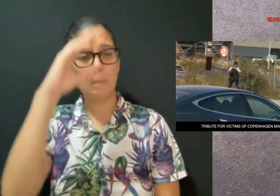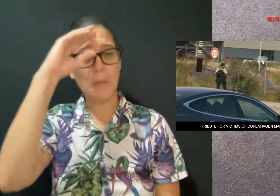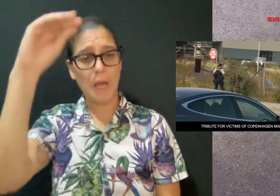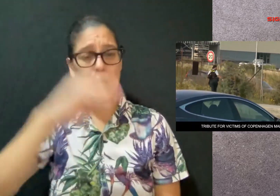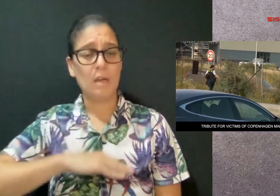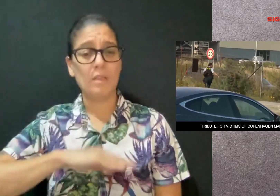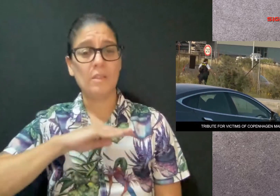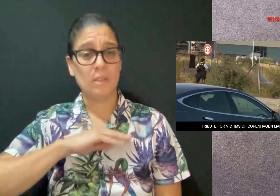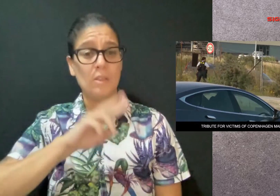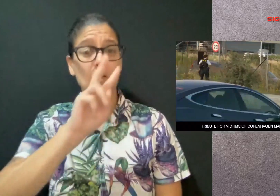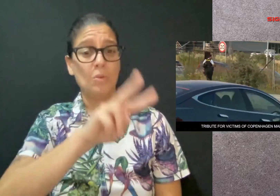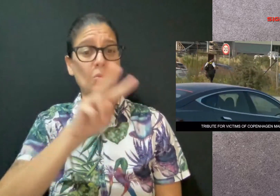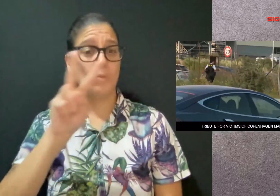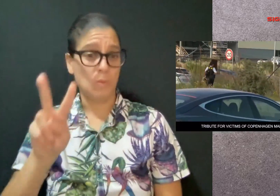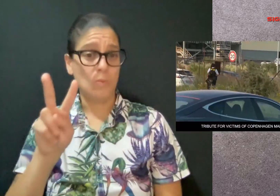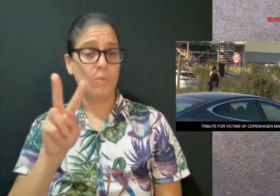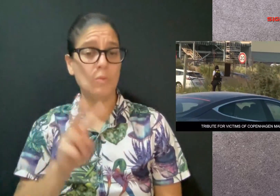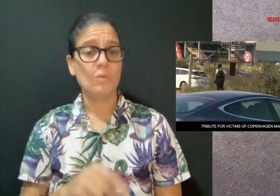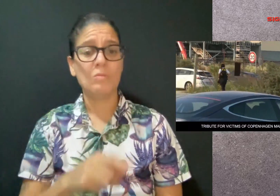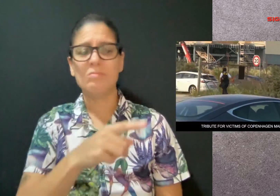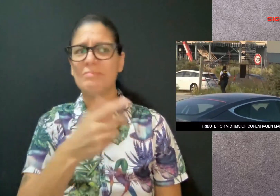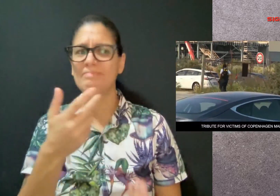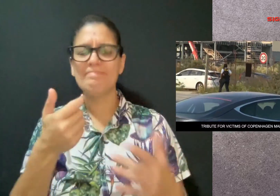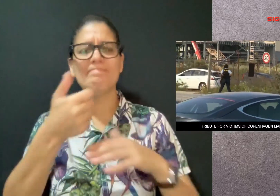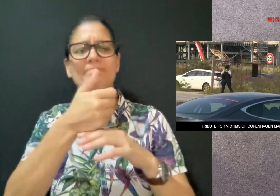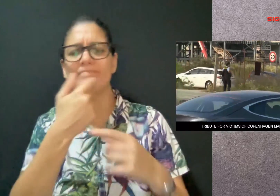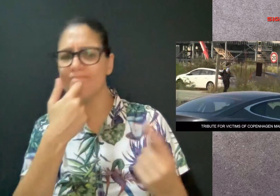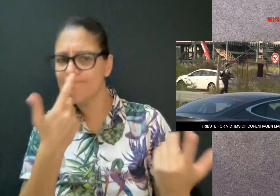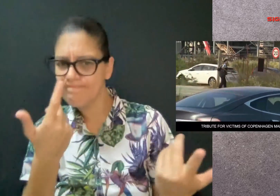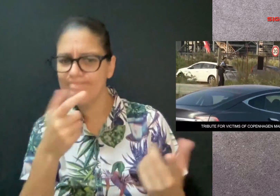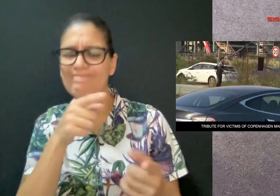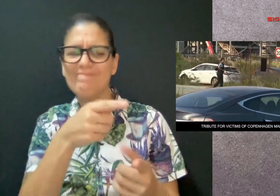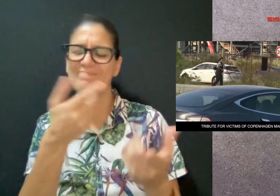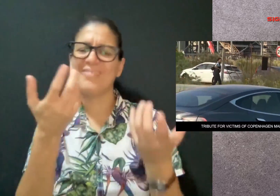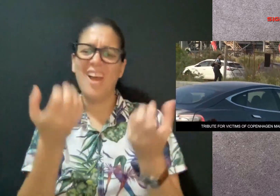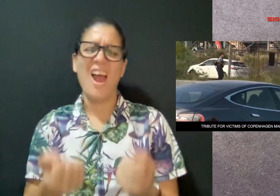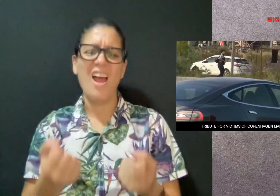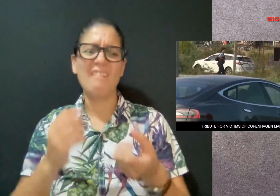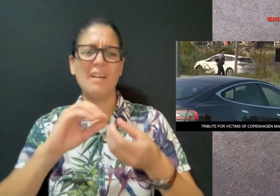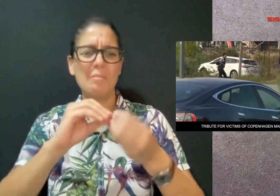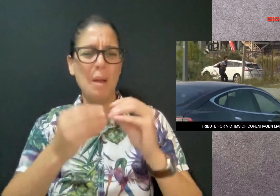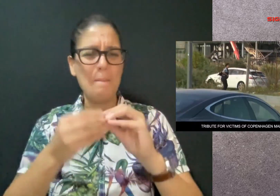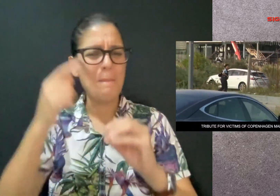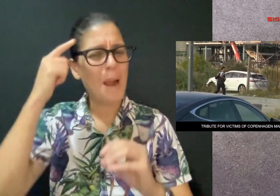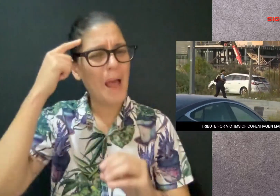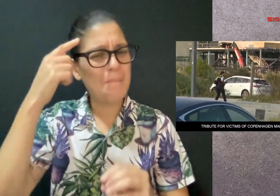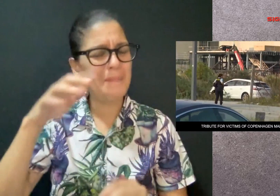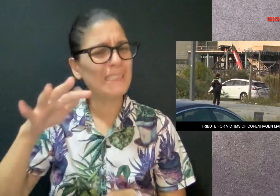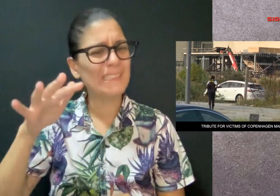police arrested a 22-year-old man who authorities say has psychiatric problems